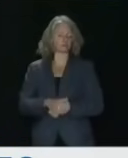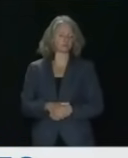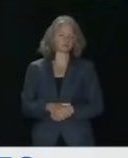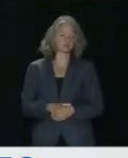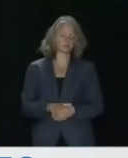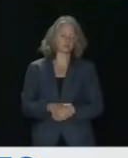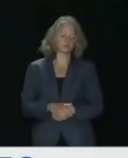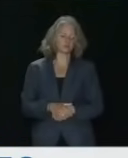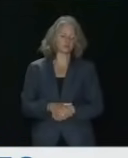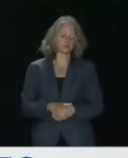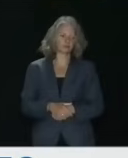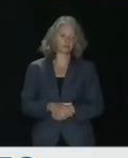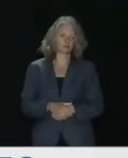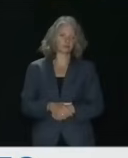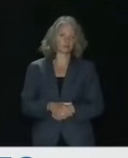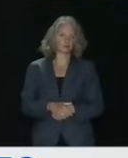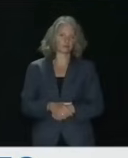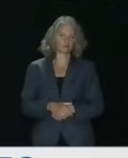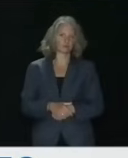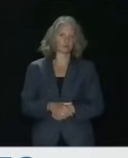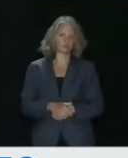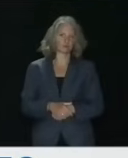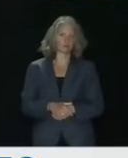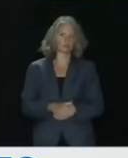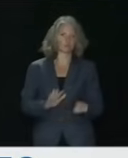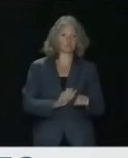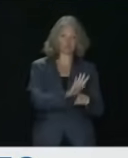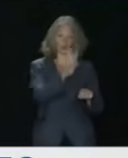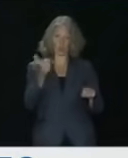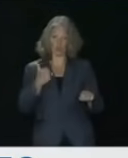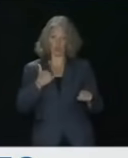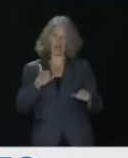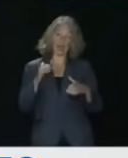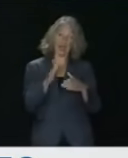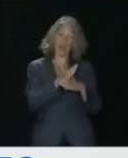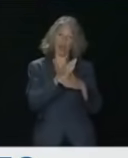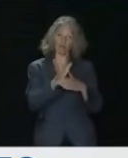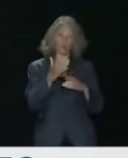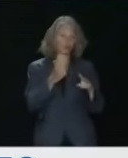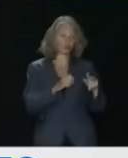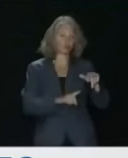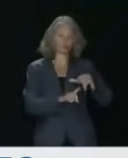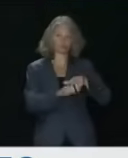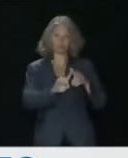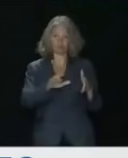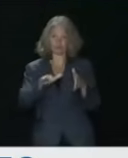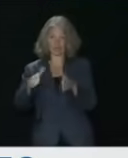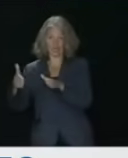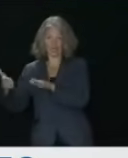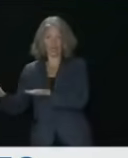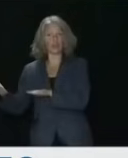INTENSIVE CARE UNIT, DOWN 25%